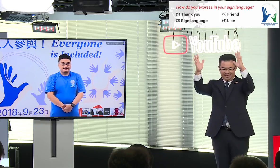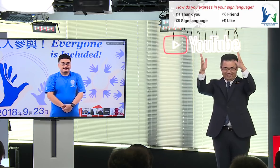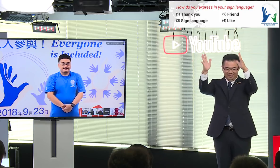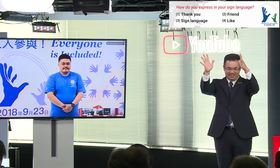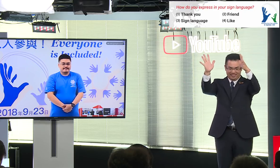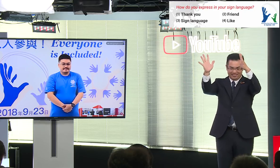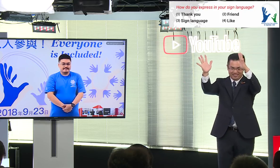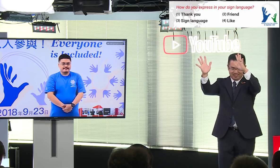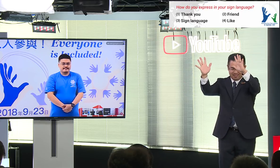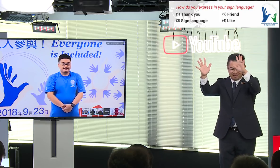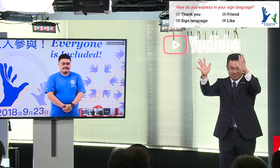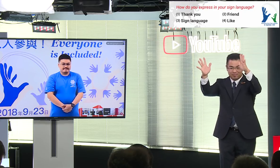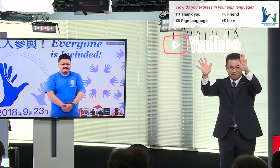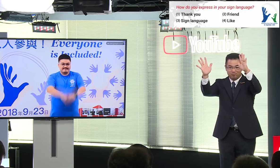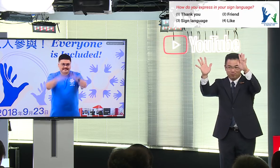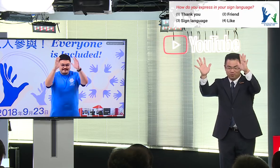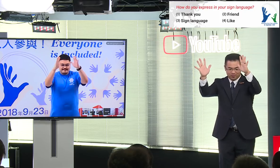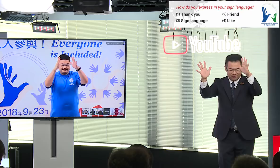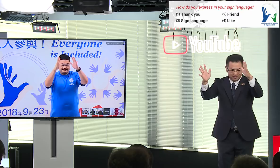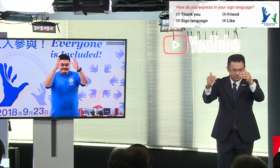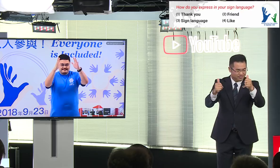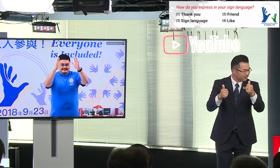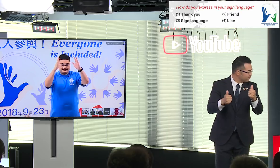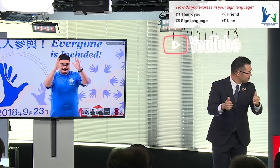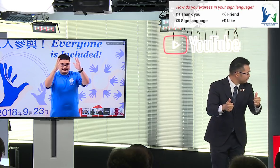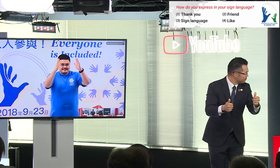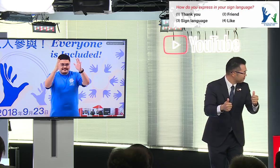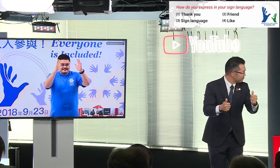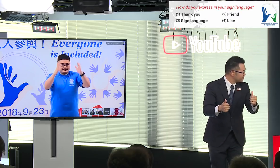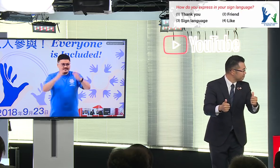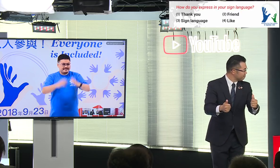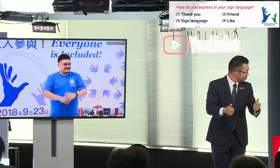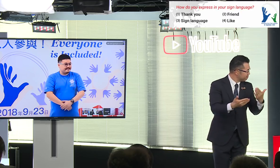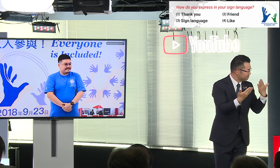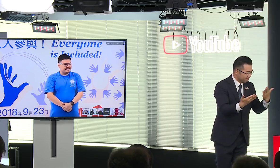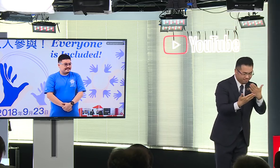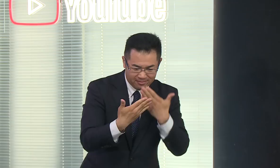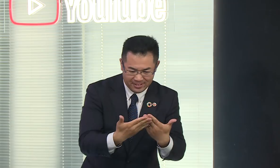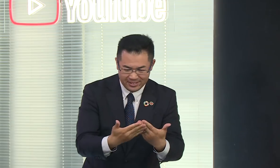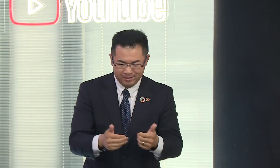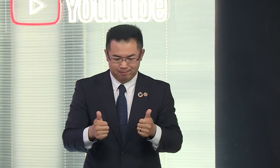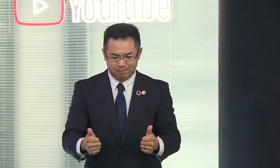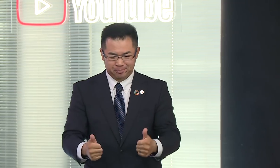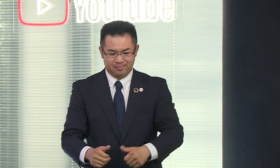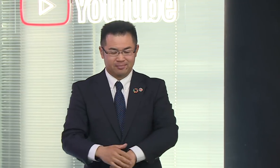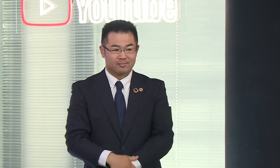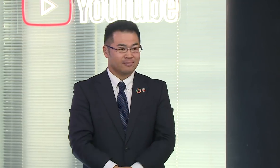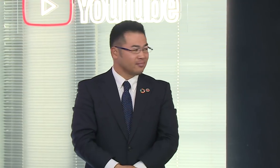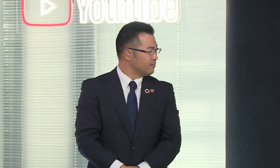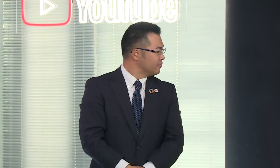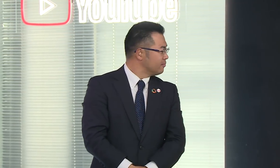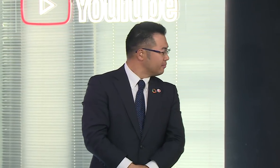Sign language. >> YASUNORI SHIMAMOTO: Great! The fourth word is "like". The sign for like.